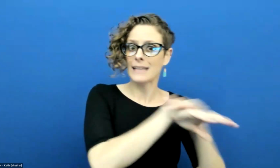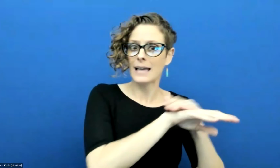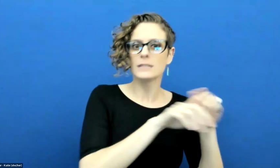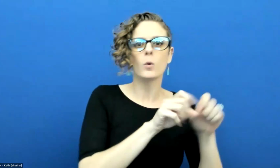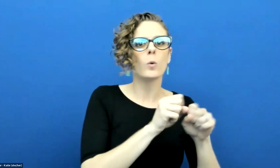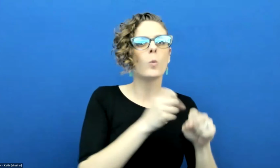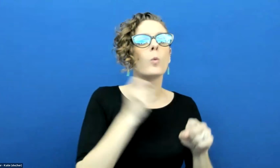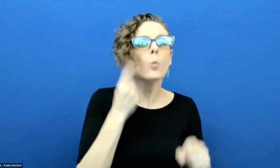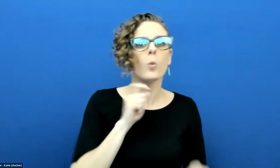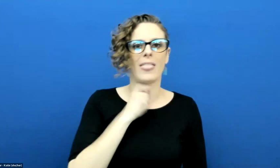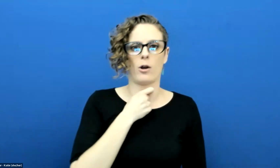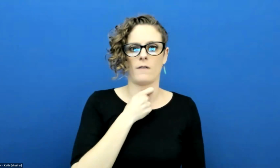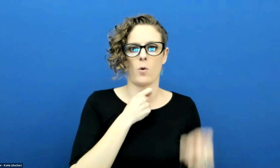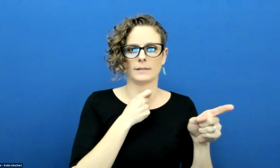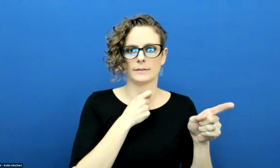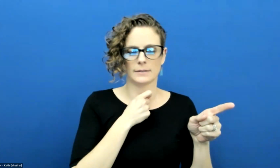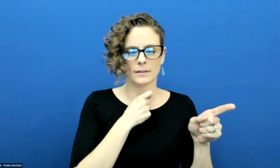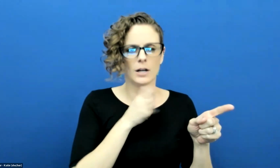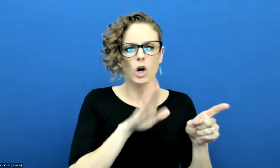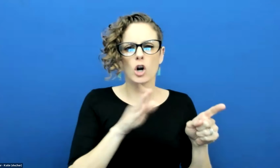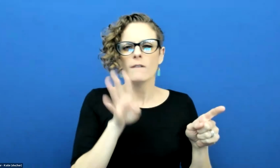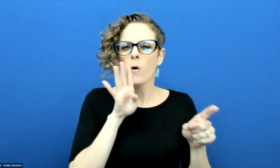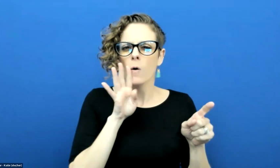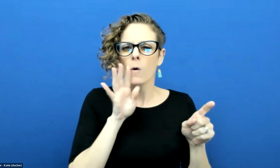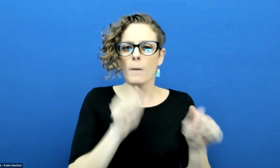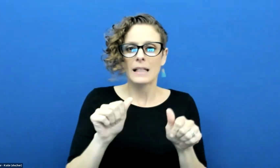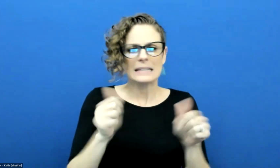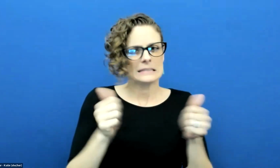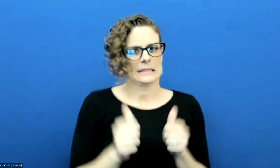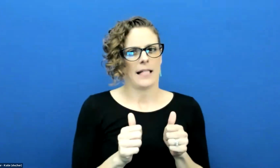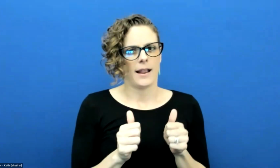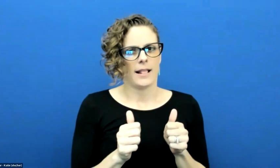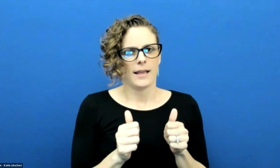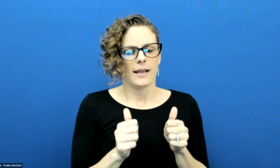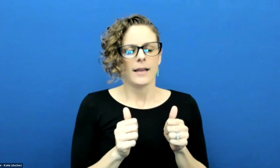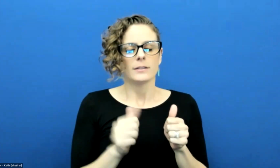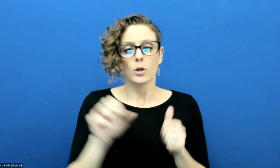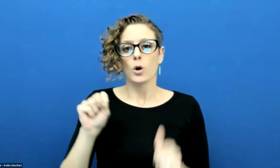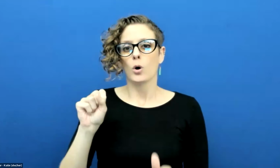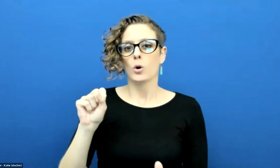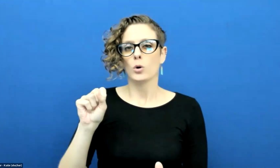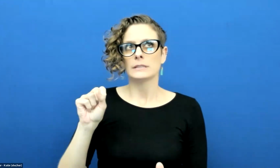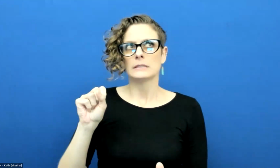starting to her vocal ability starting to decline a bit and so Siri is having a more difficult time